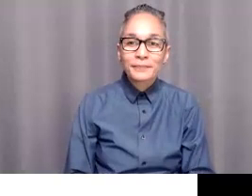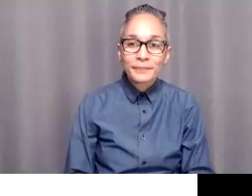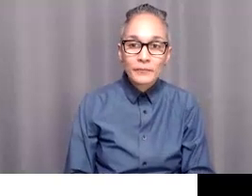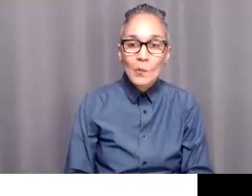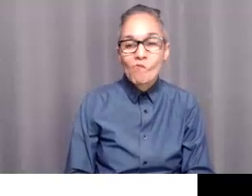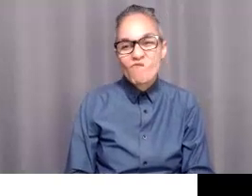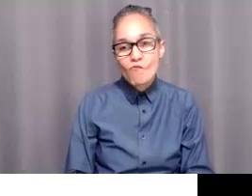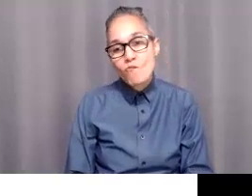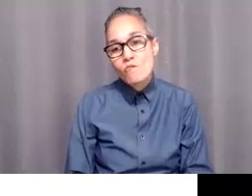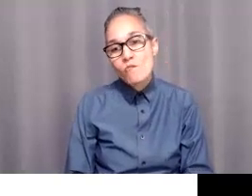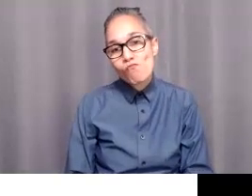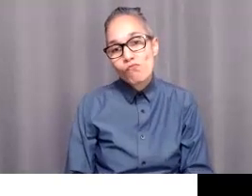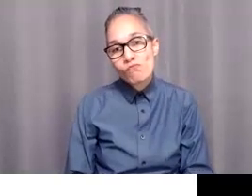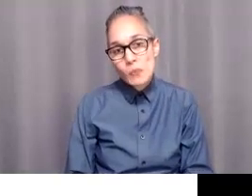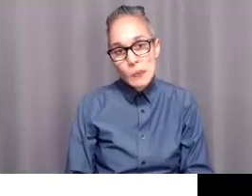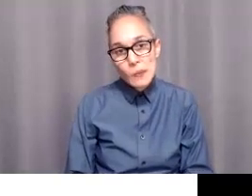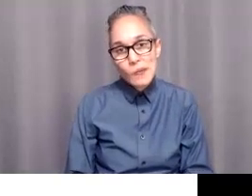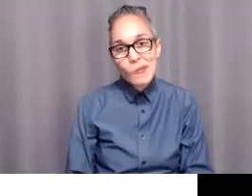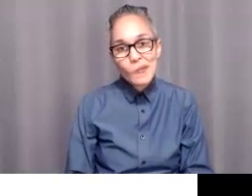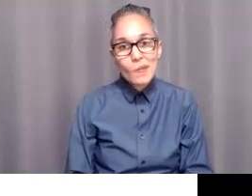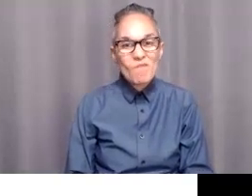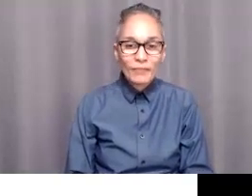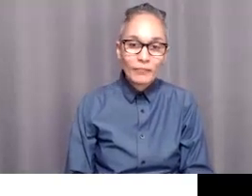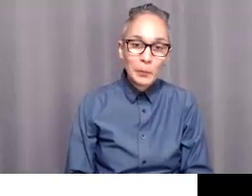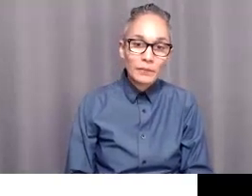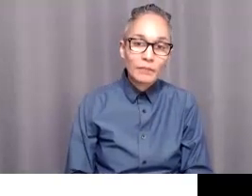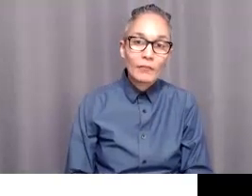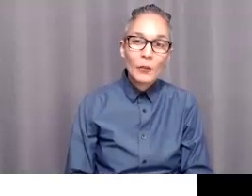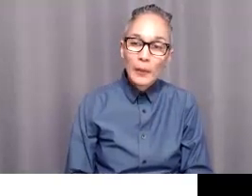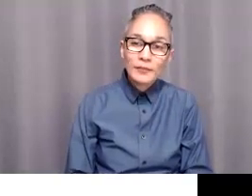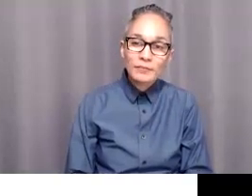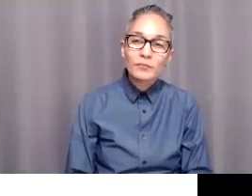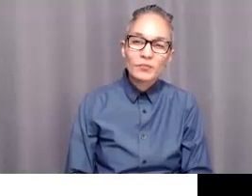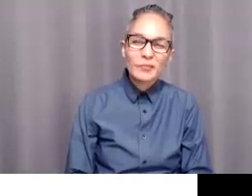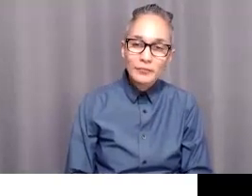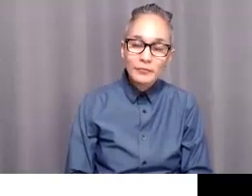Yeah.